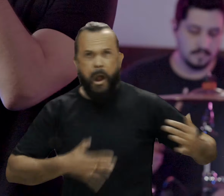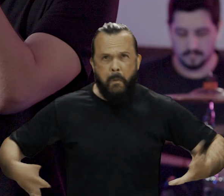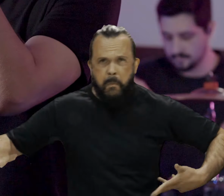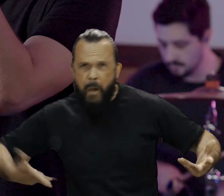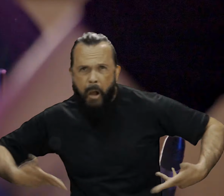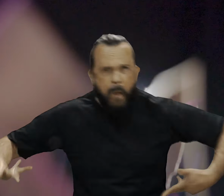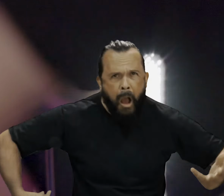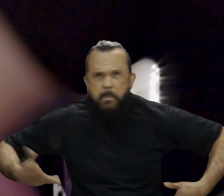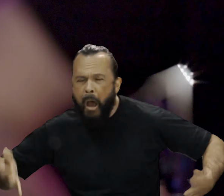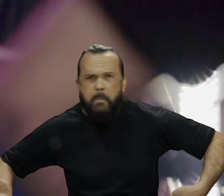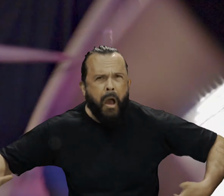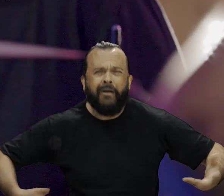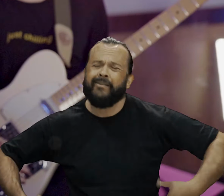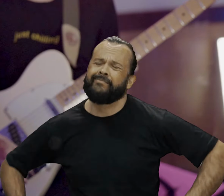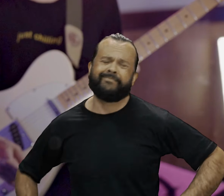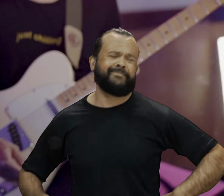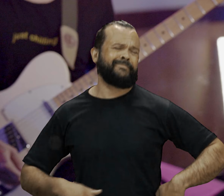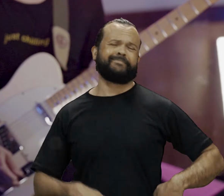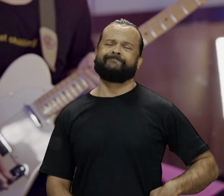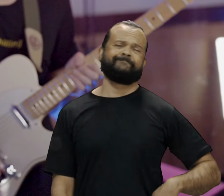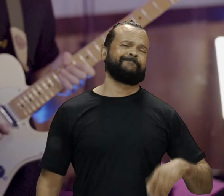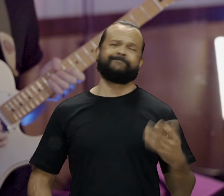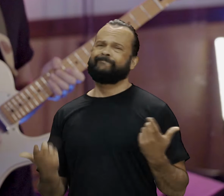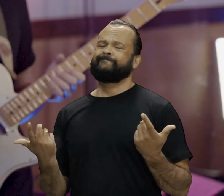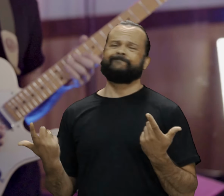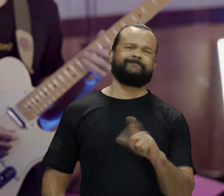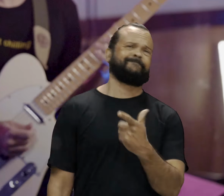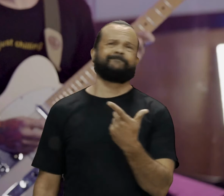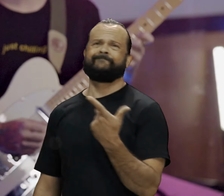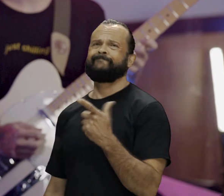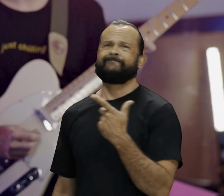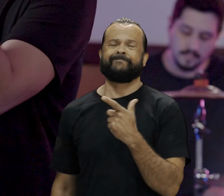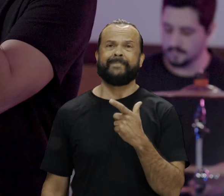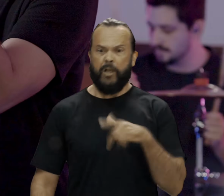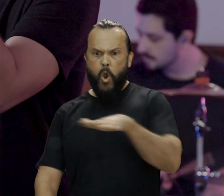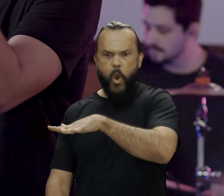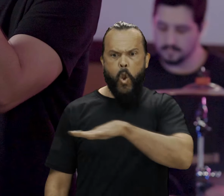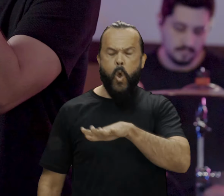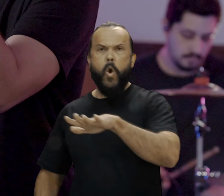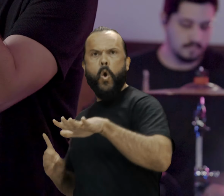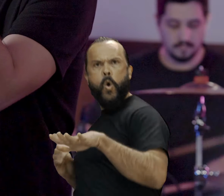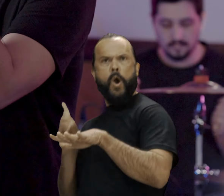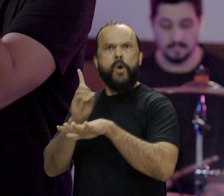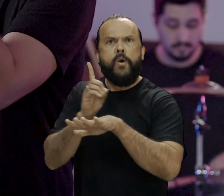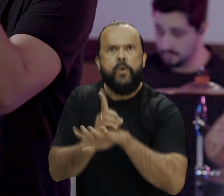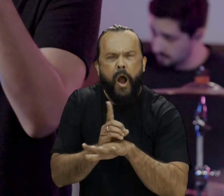I don't care When will I arrive